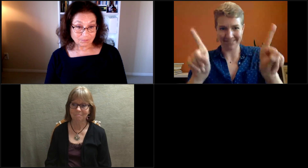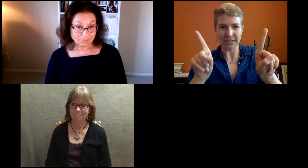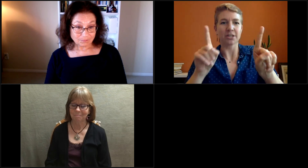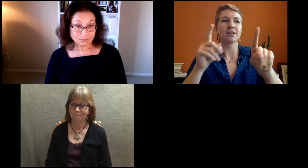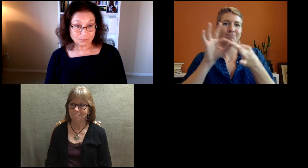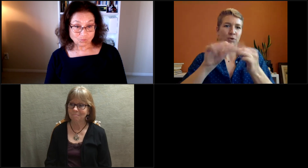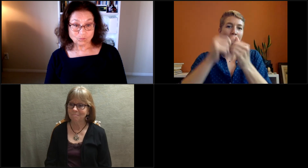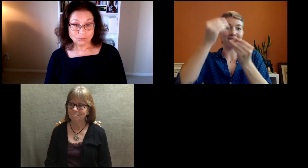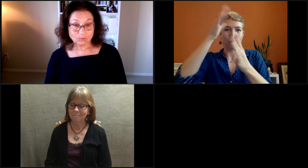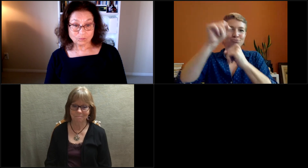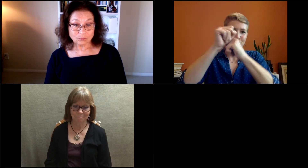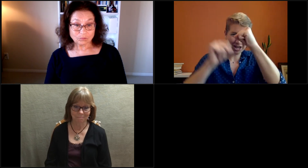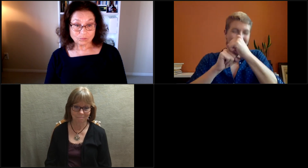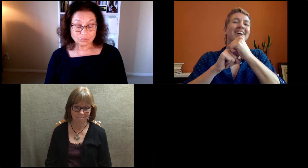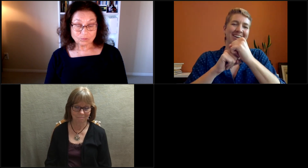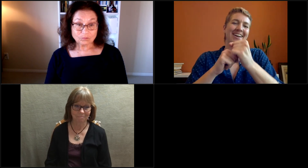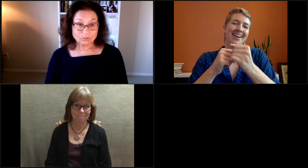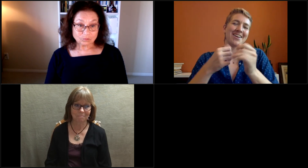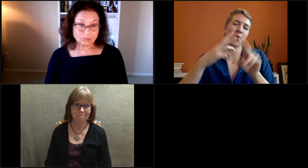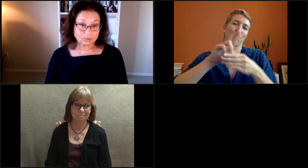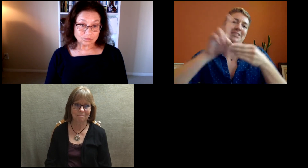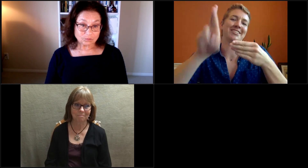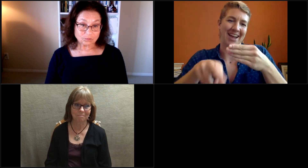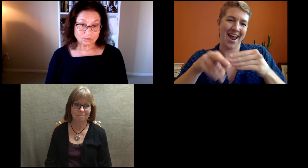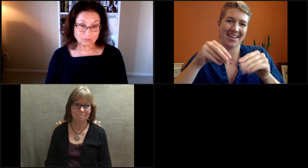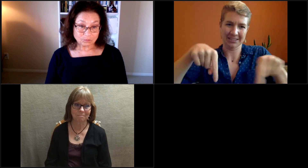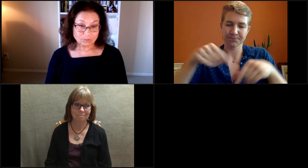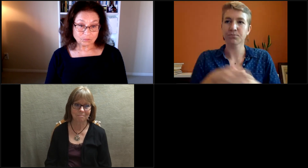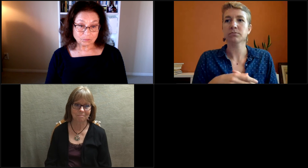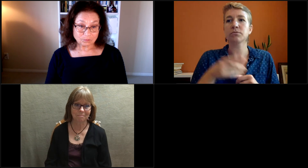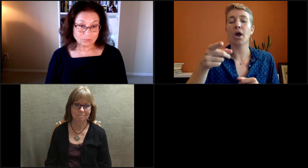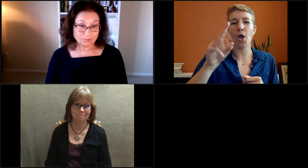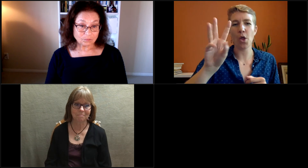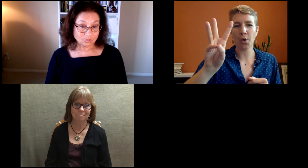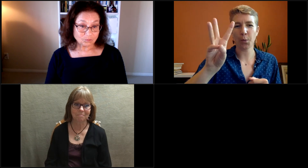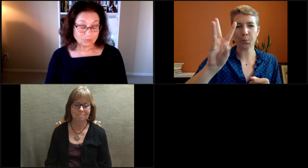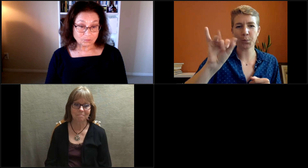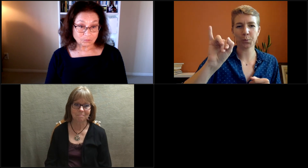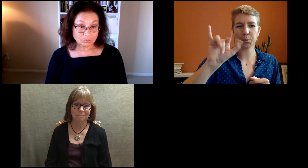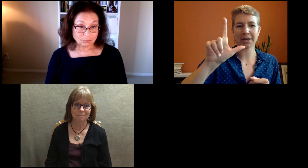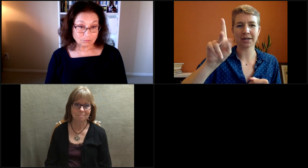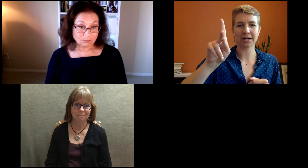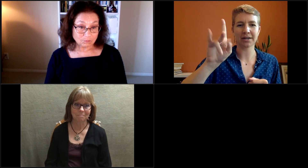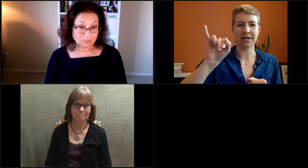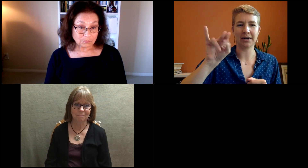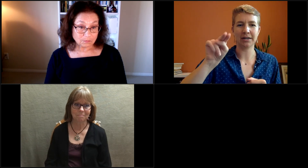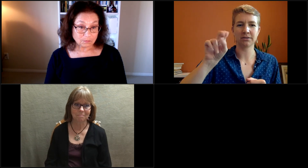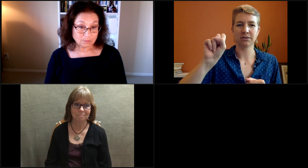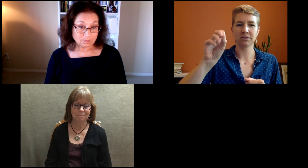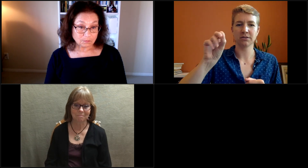I think it is because of the informational structure that results in that difference.